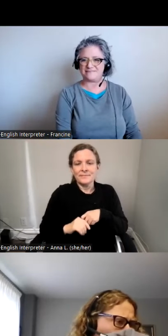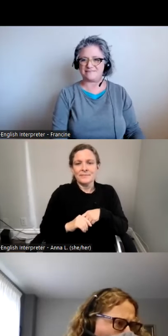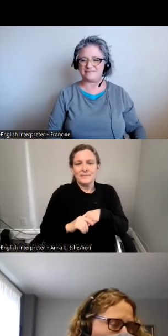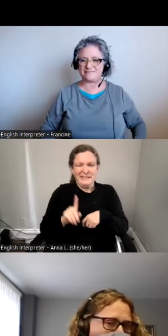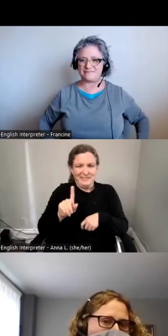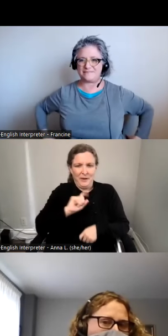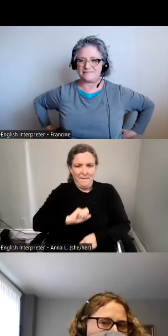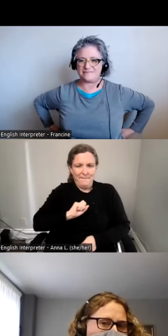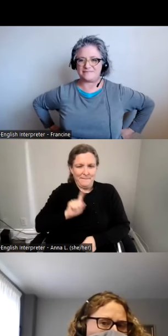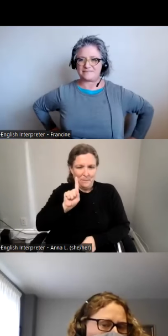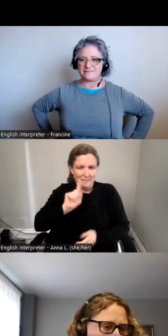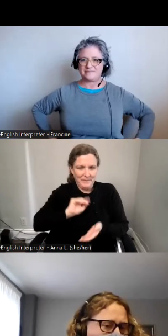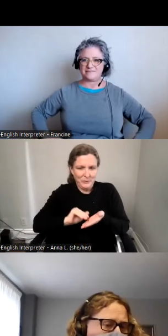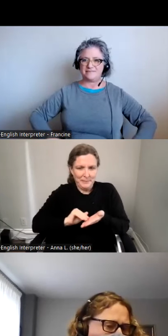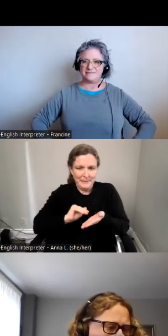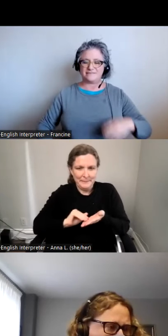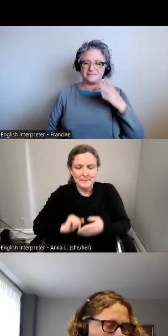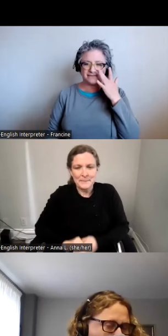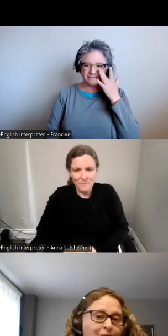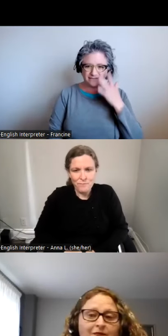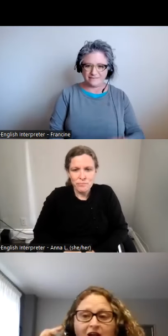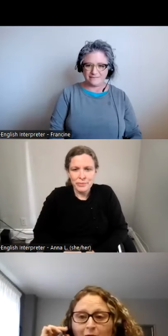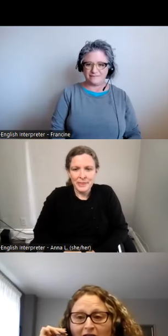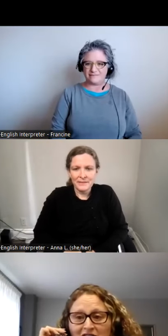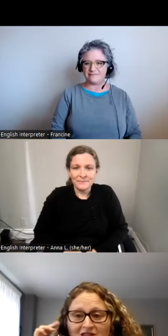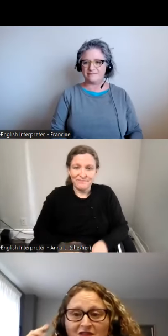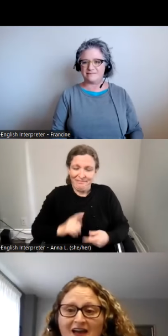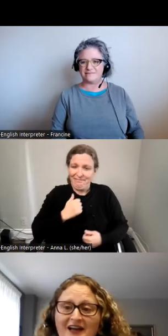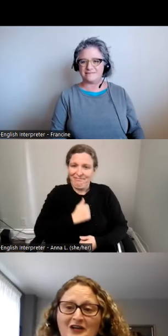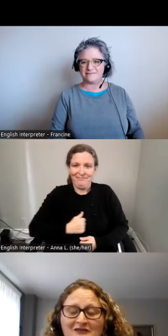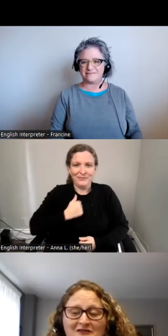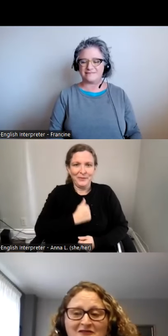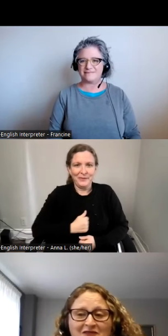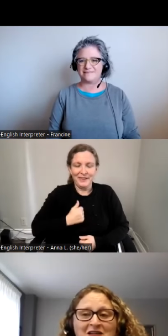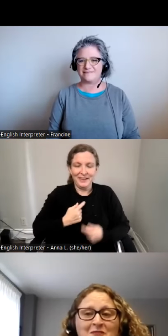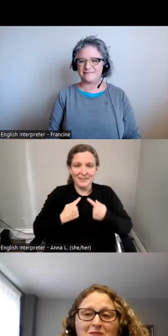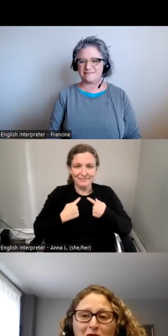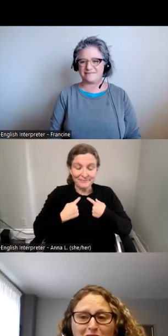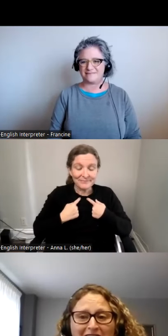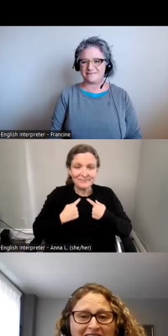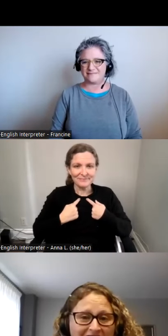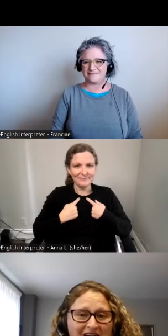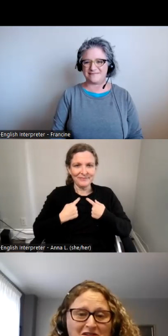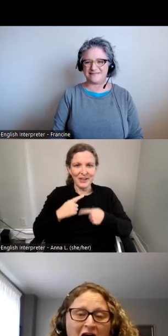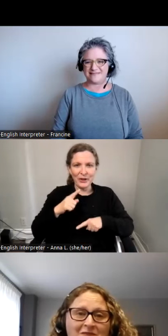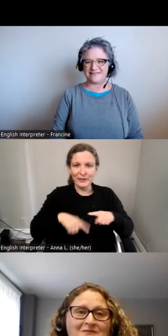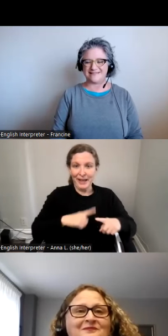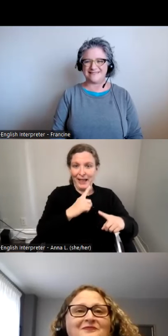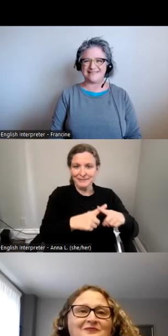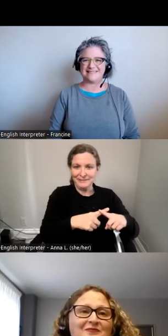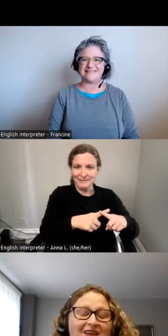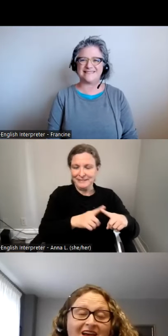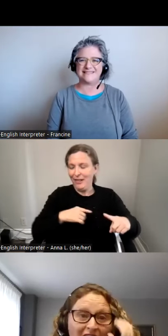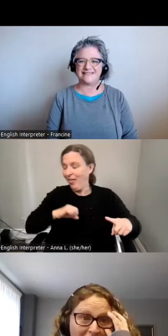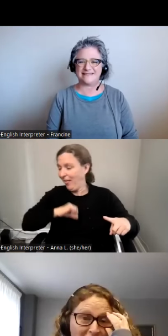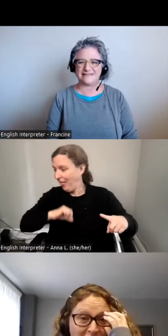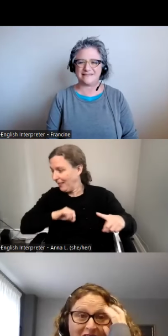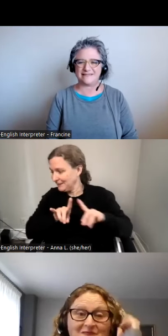I just need to call